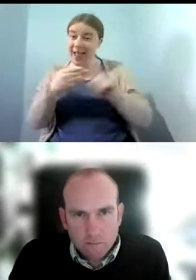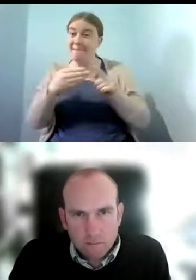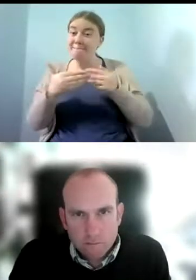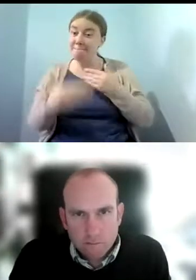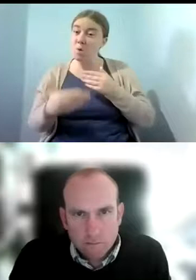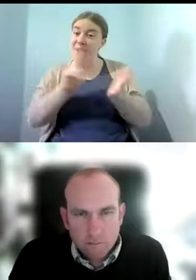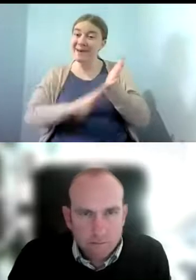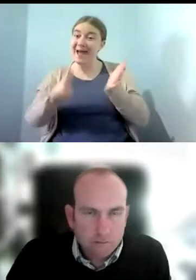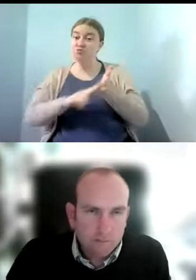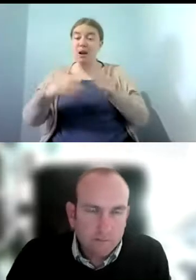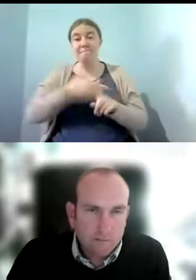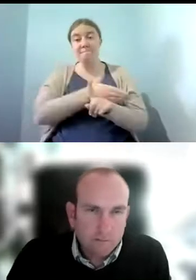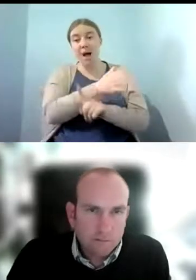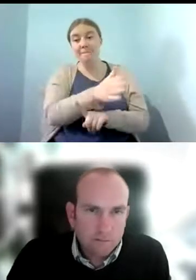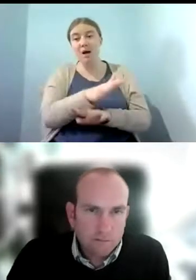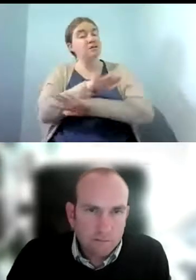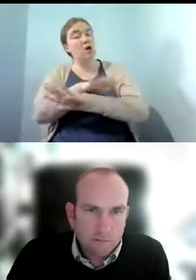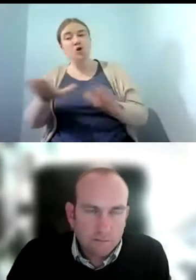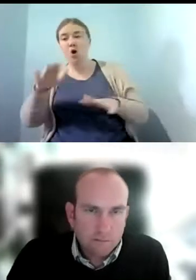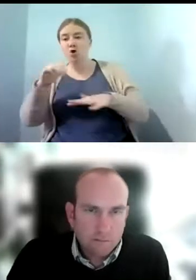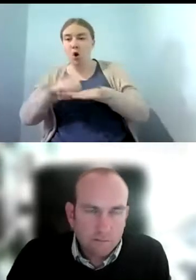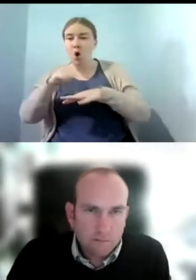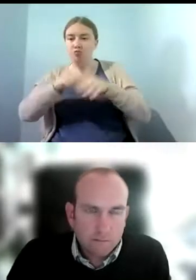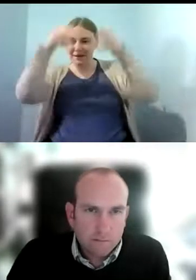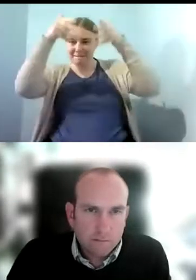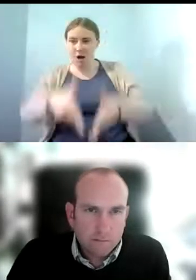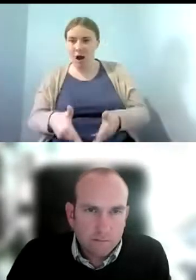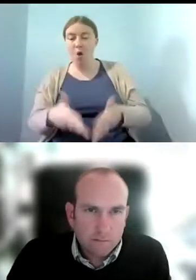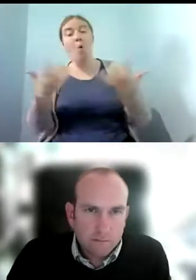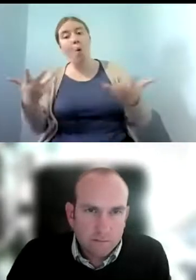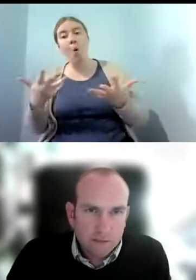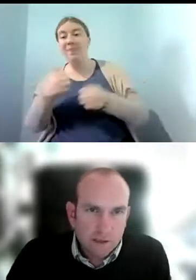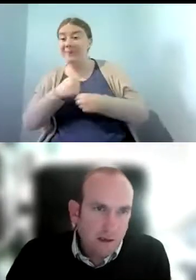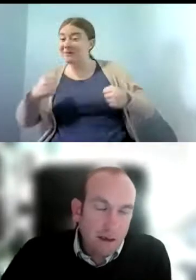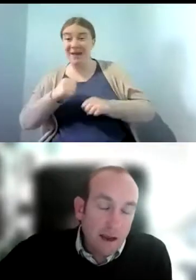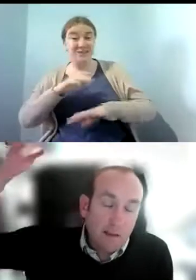uh such a concrete pile intensive solution or is the space just not available yeah that